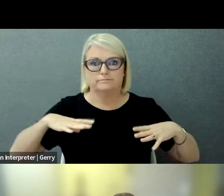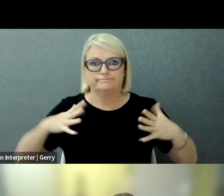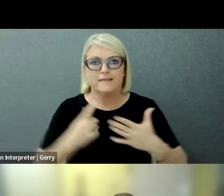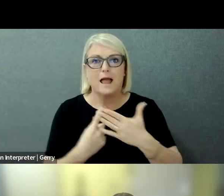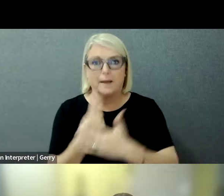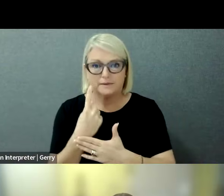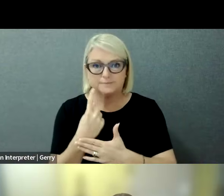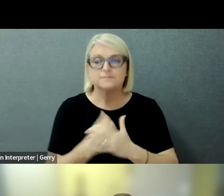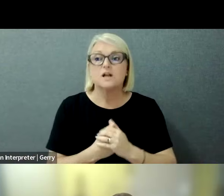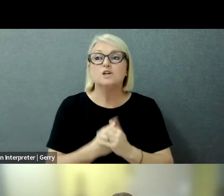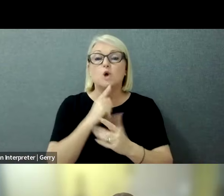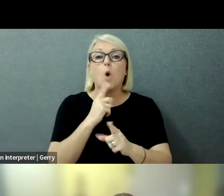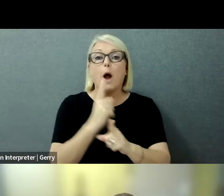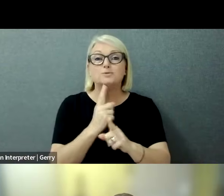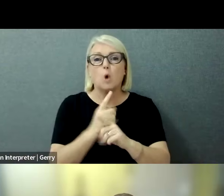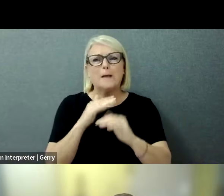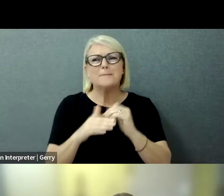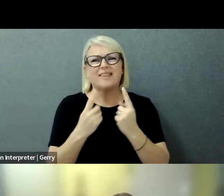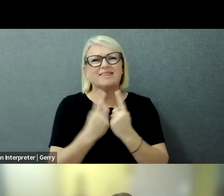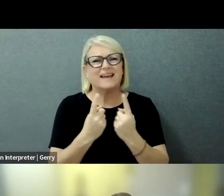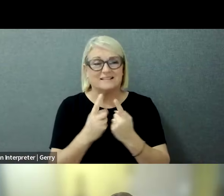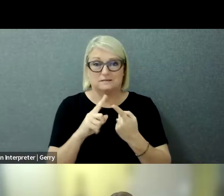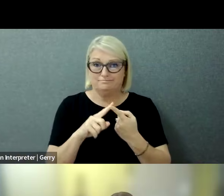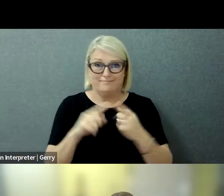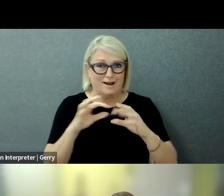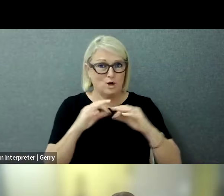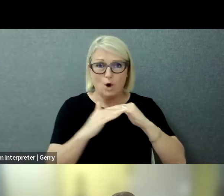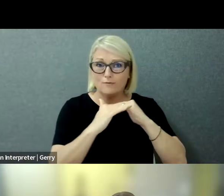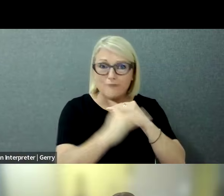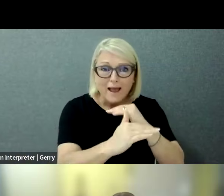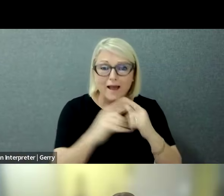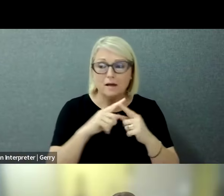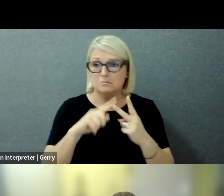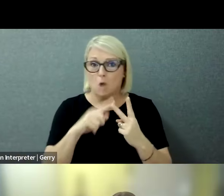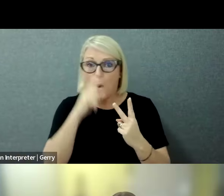that are unjust, that they're preventable and that they actually have a differential impact